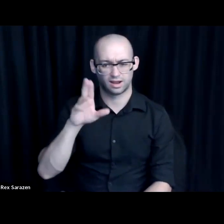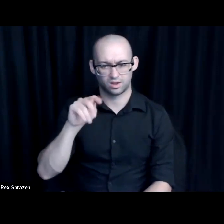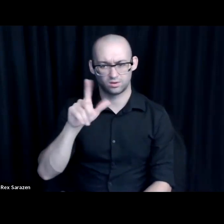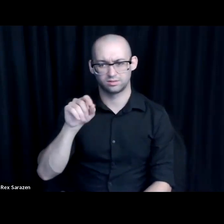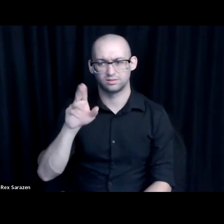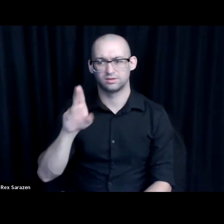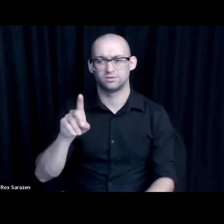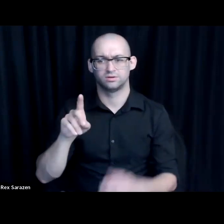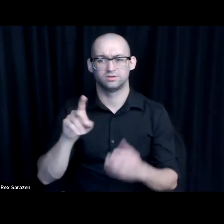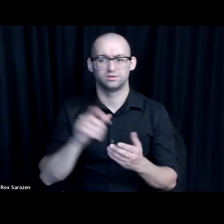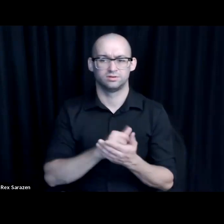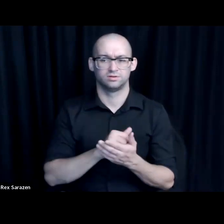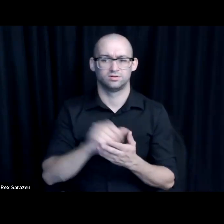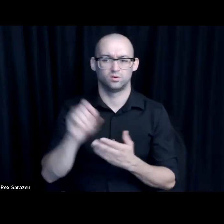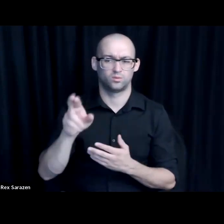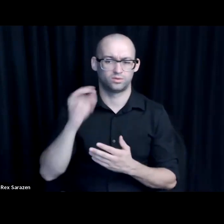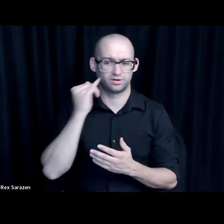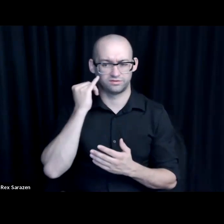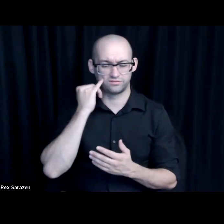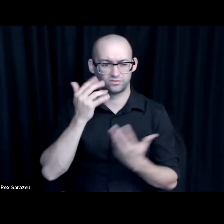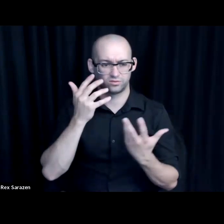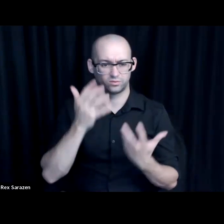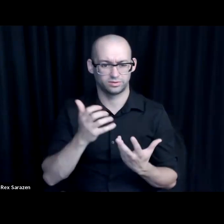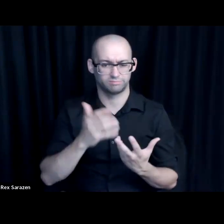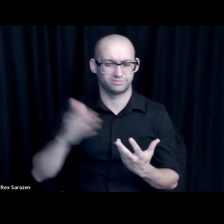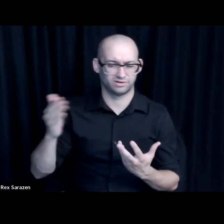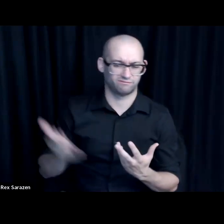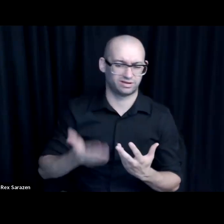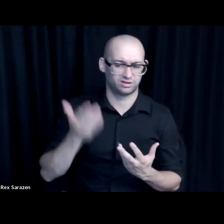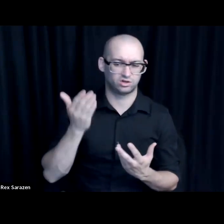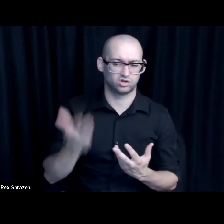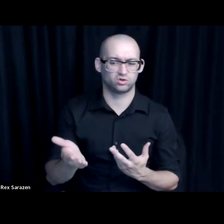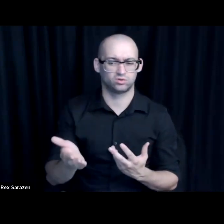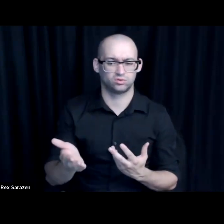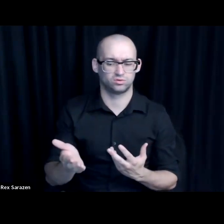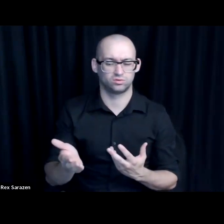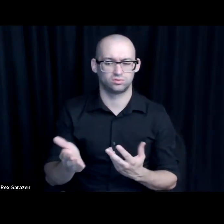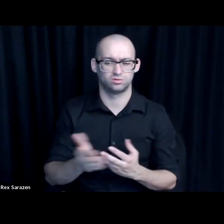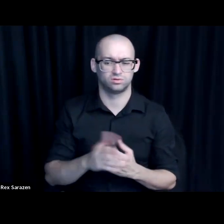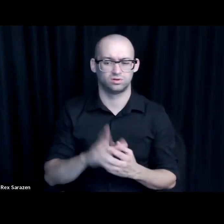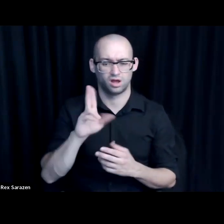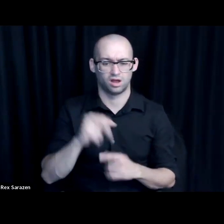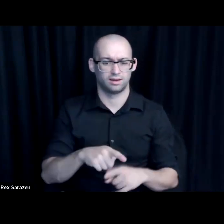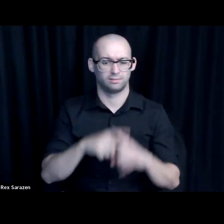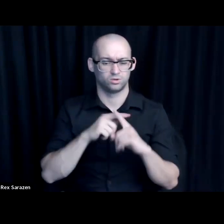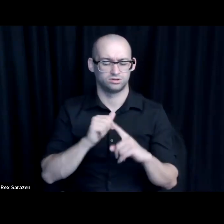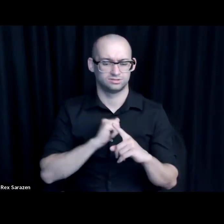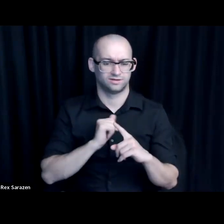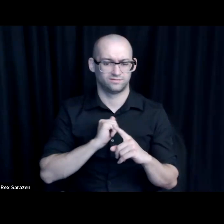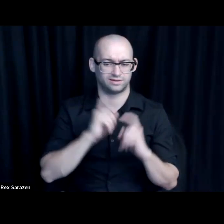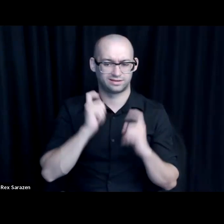or if you want would invite you to unmute yourself and give voice to to your question.